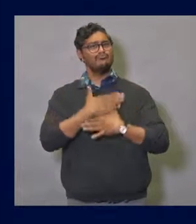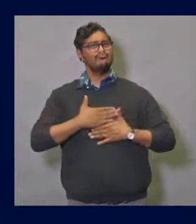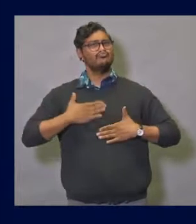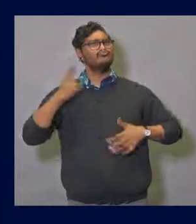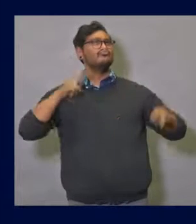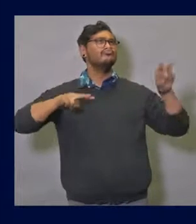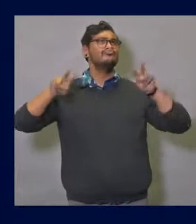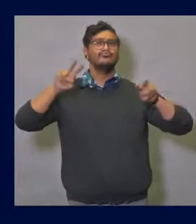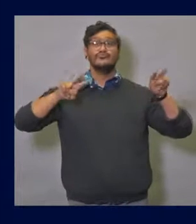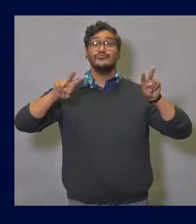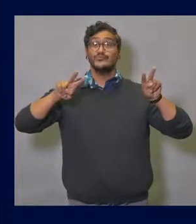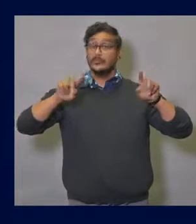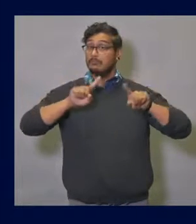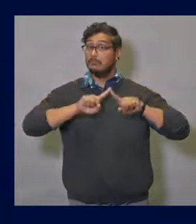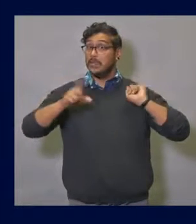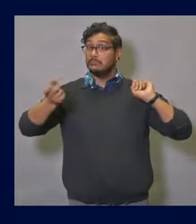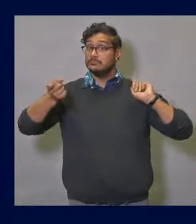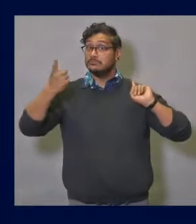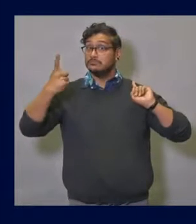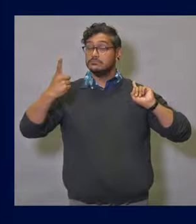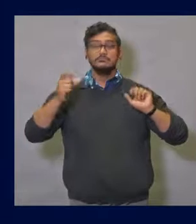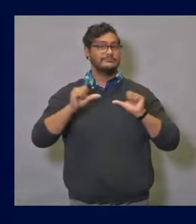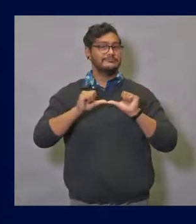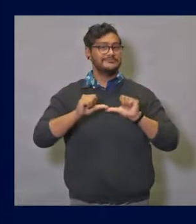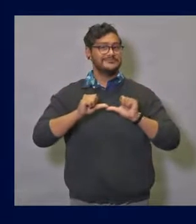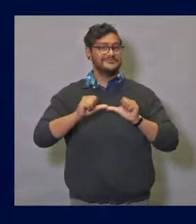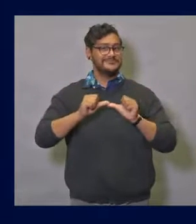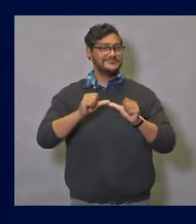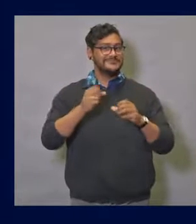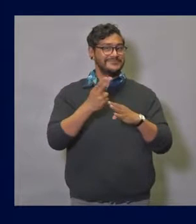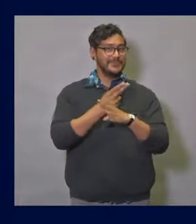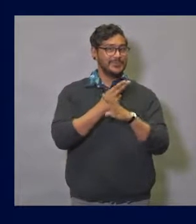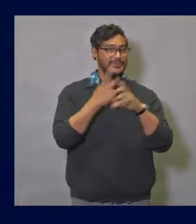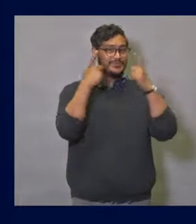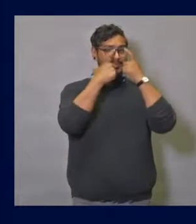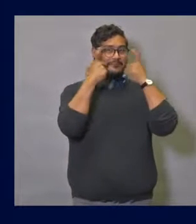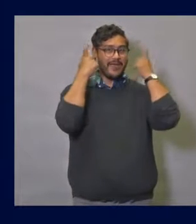UN CLIMA MÁS CÁLIDO Y TENEMOS